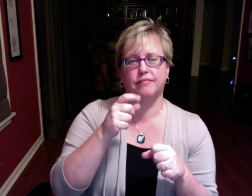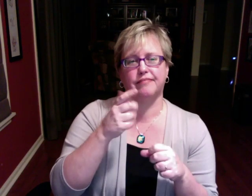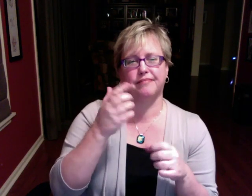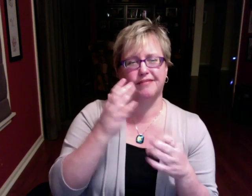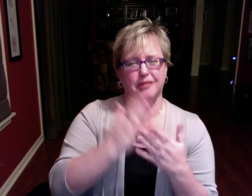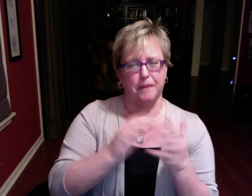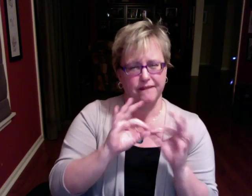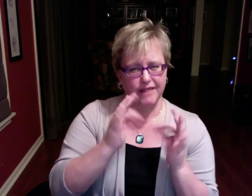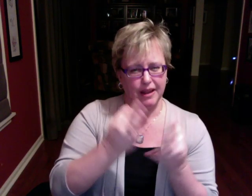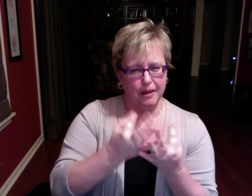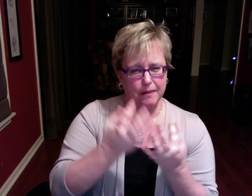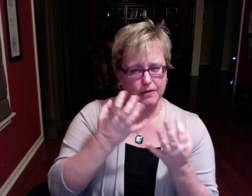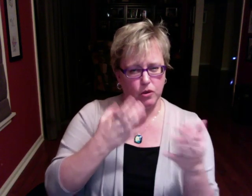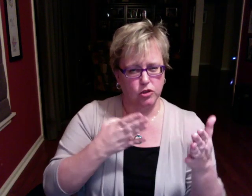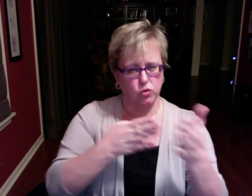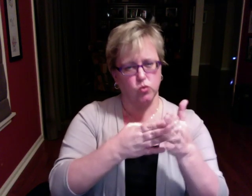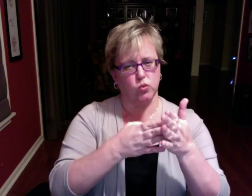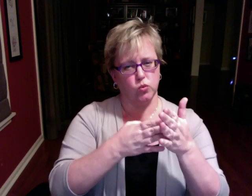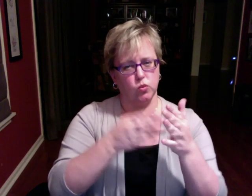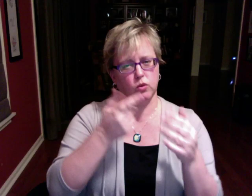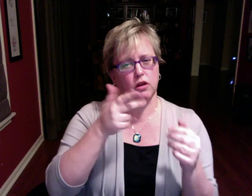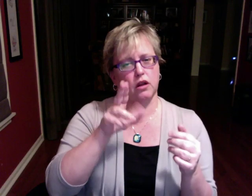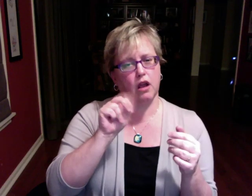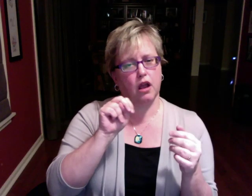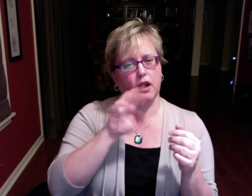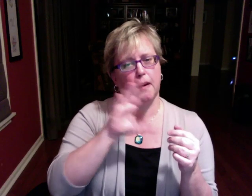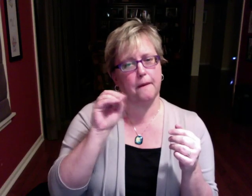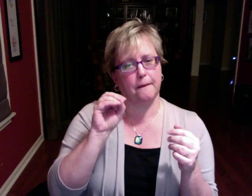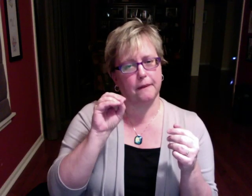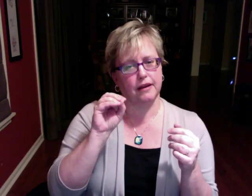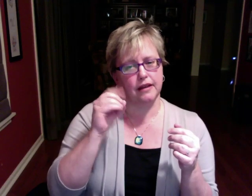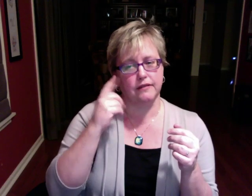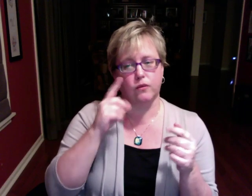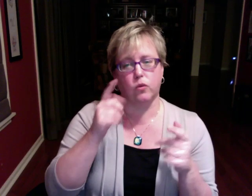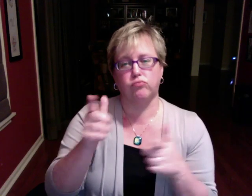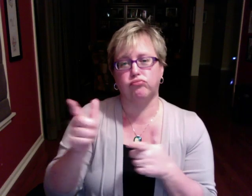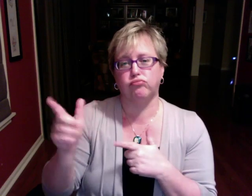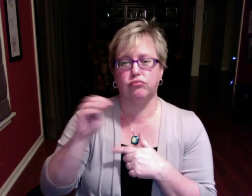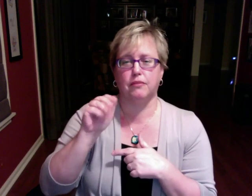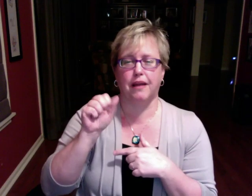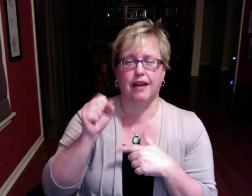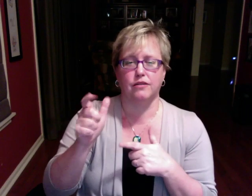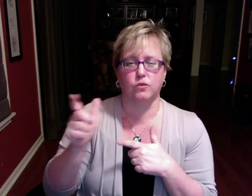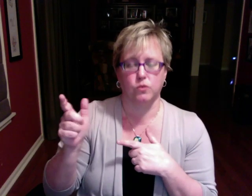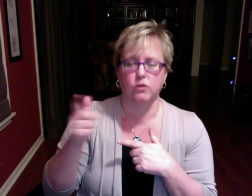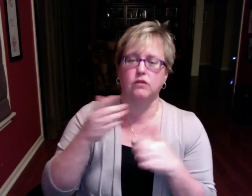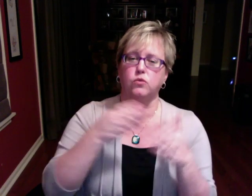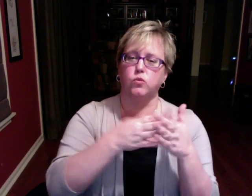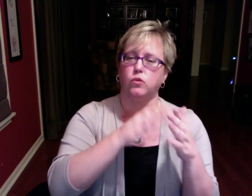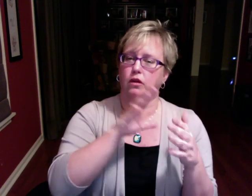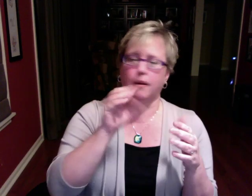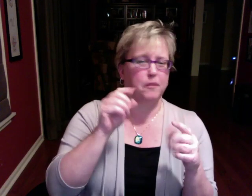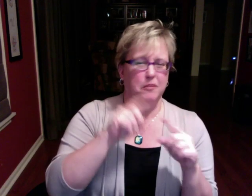Seems some families want to sue gun companies for mass shootings.